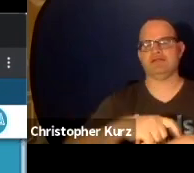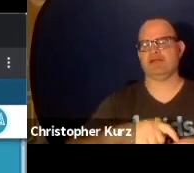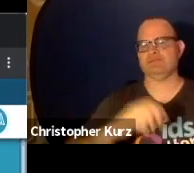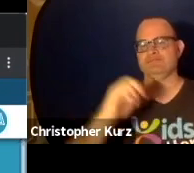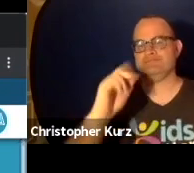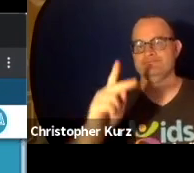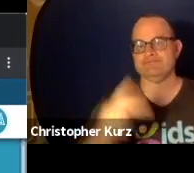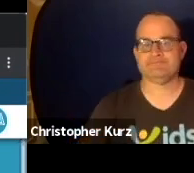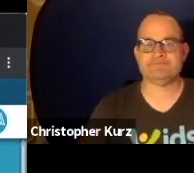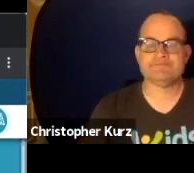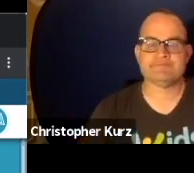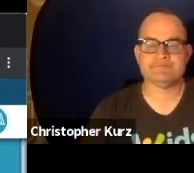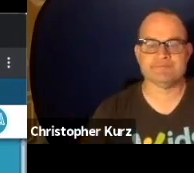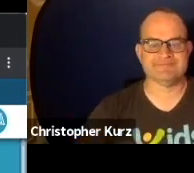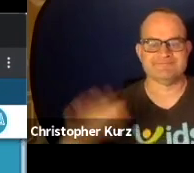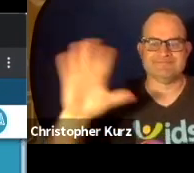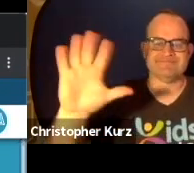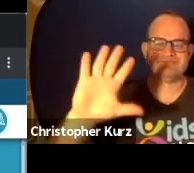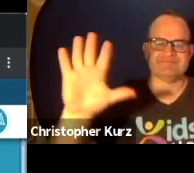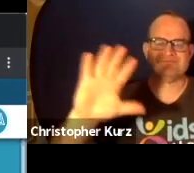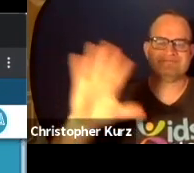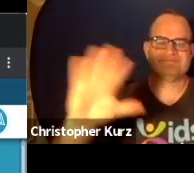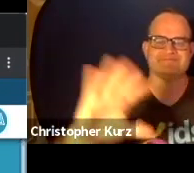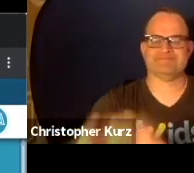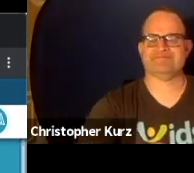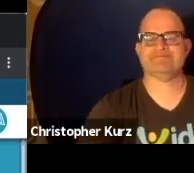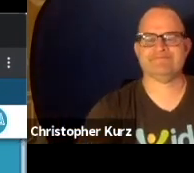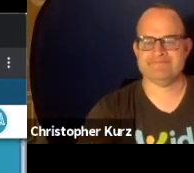the graphic design, if that's their interest.